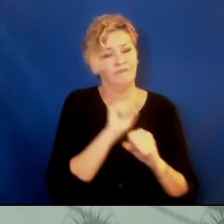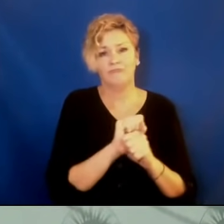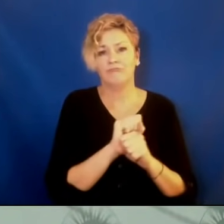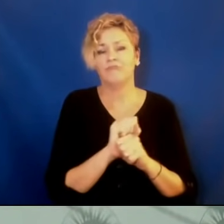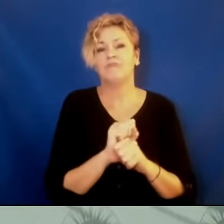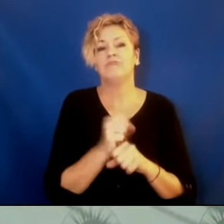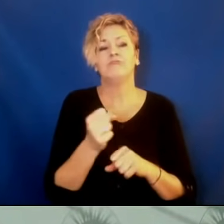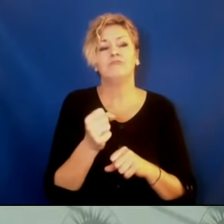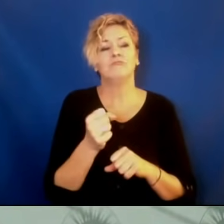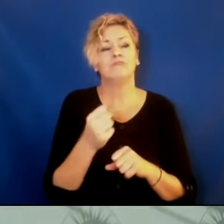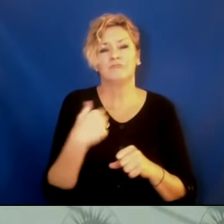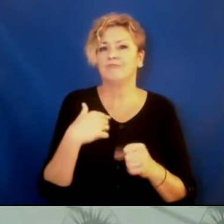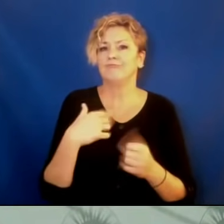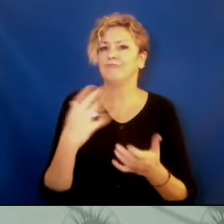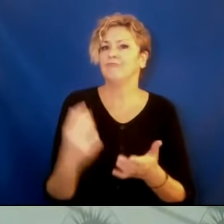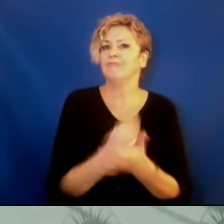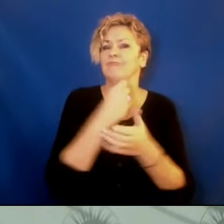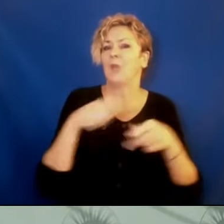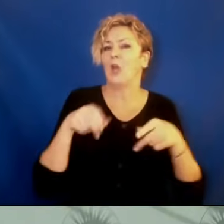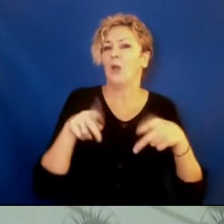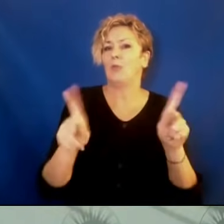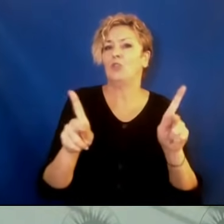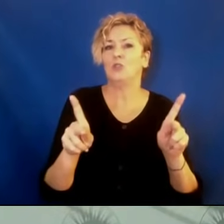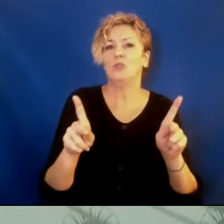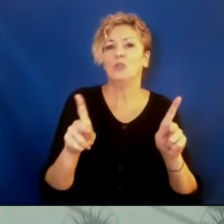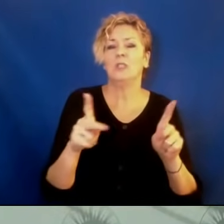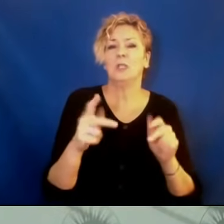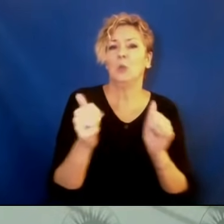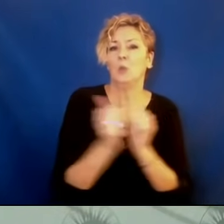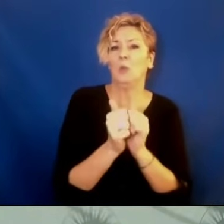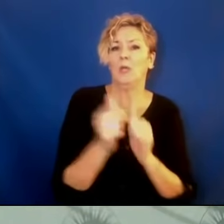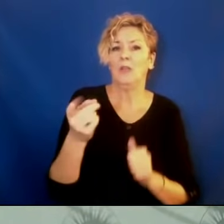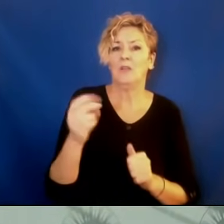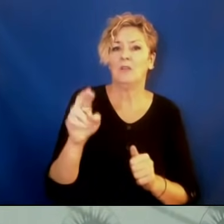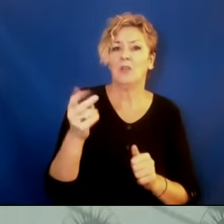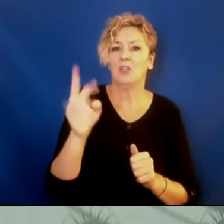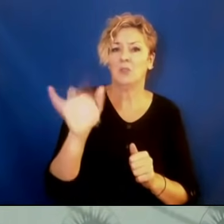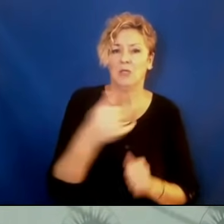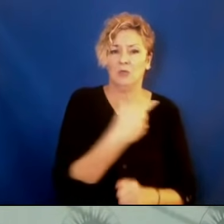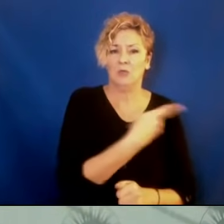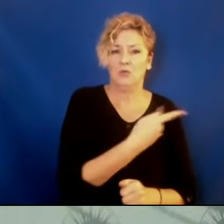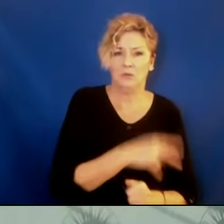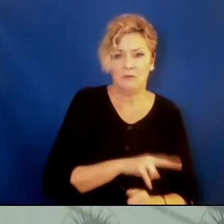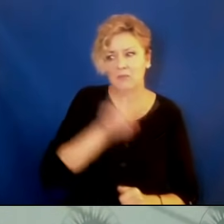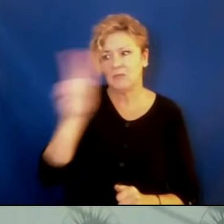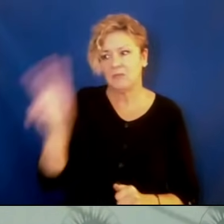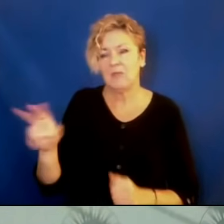53 people in hospital at the Fraser health Authority and 37 in the Vancouver Coastal Health region.